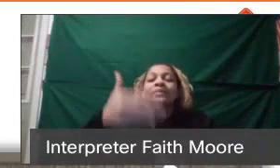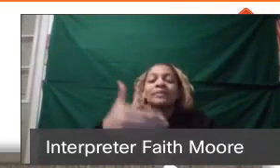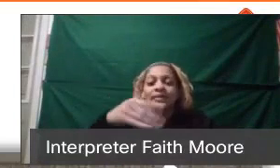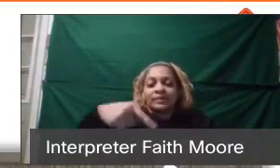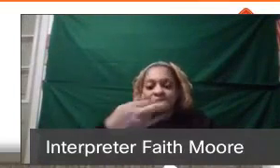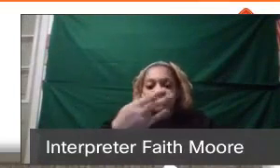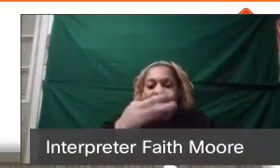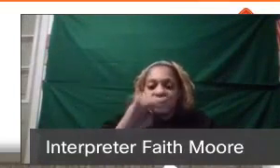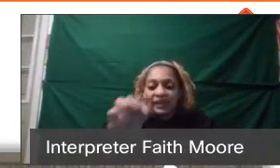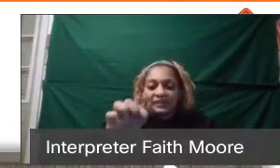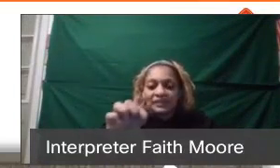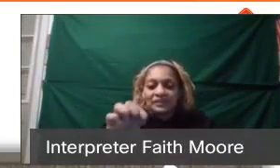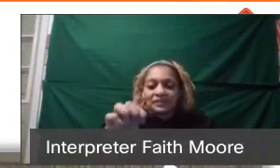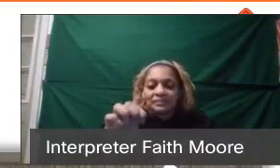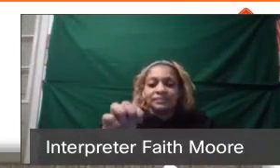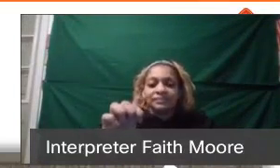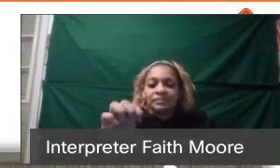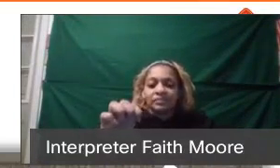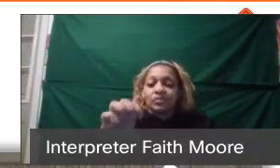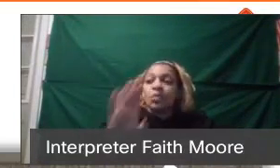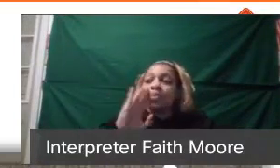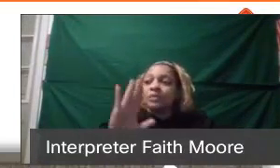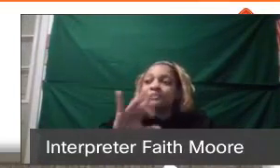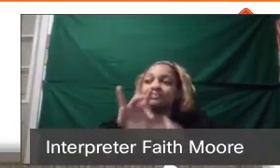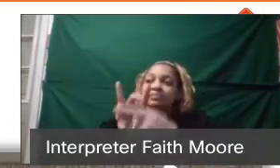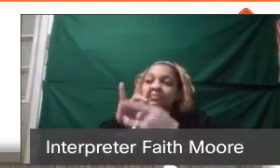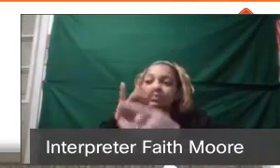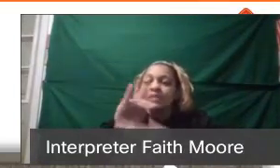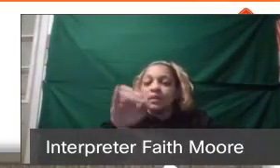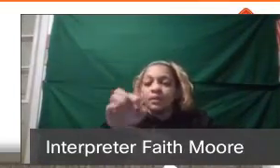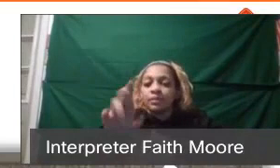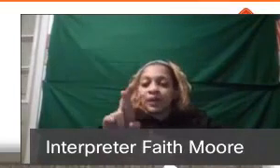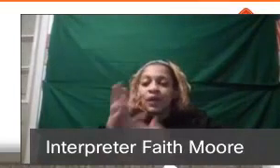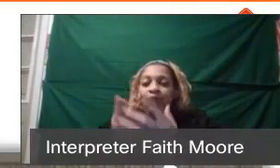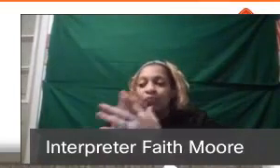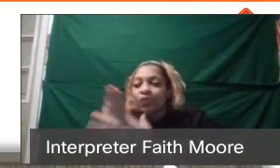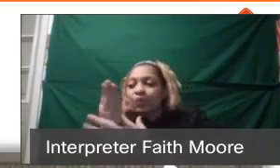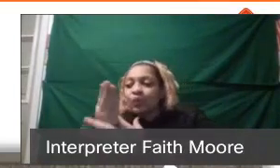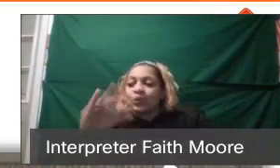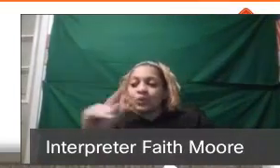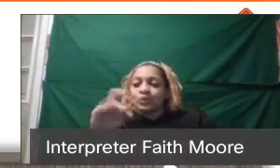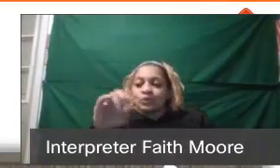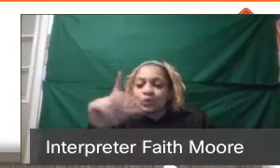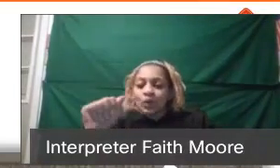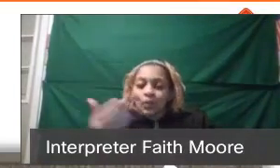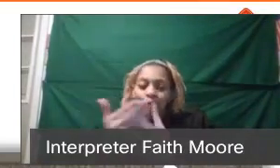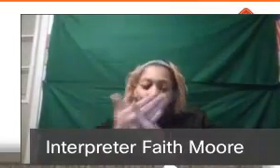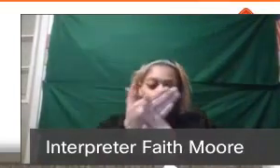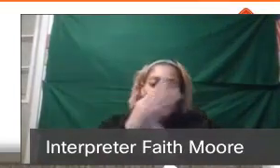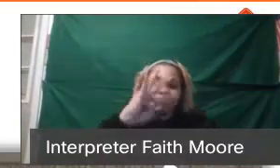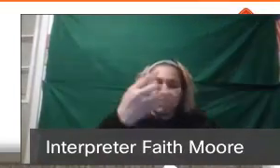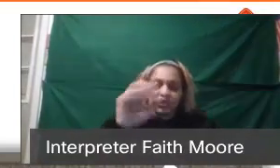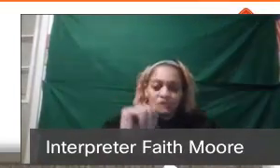Blair and aspen through to come through 4th street and to.